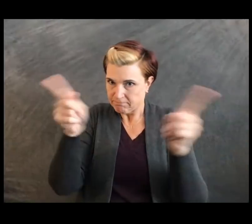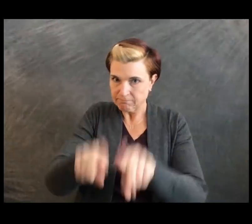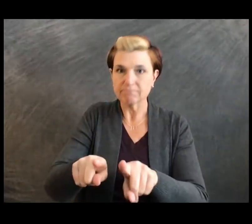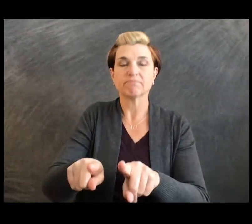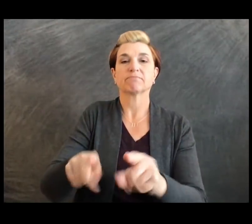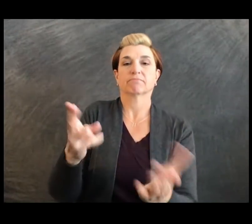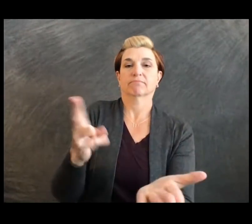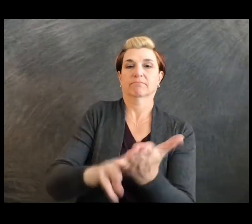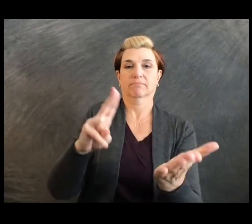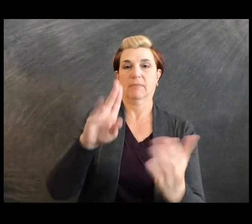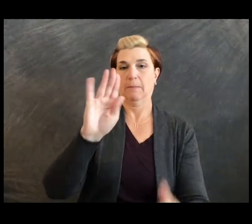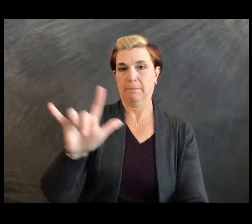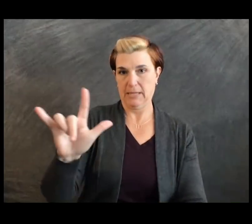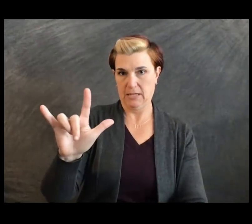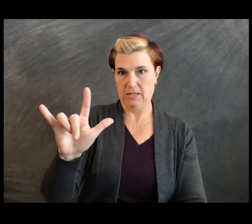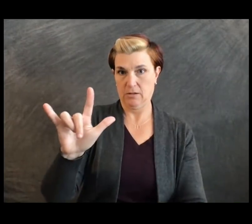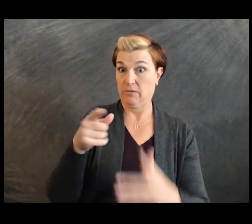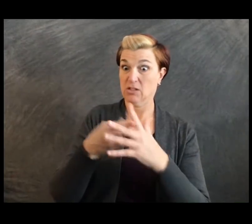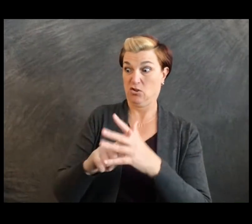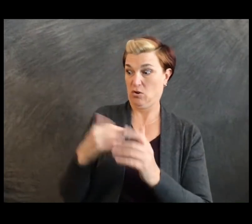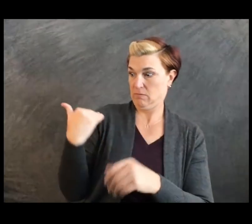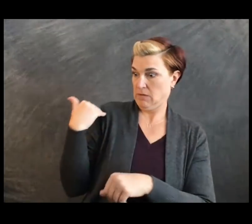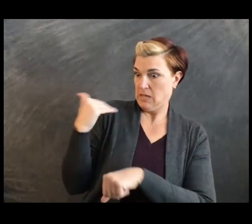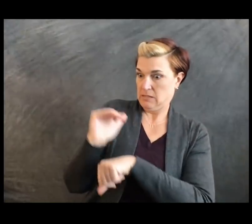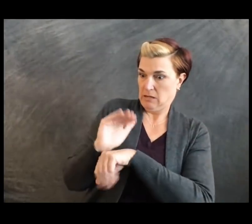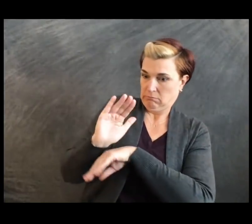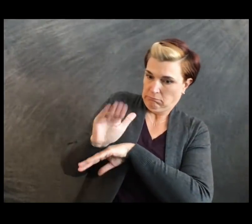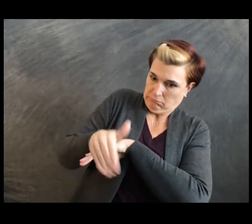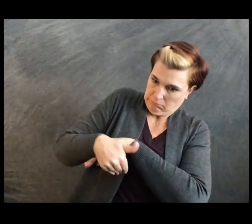night it started early this morning and we are working to pass that legislation